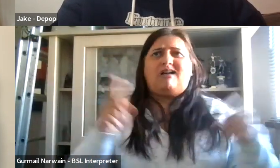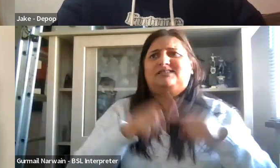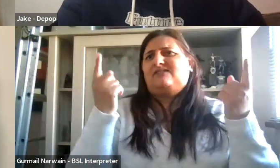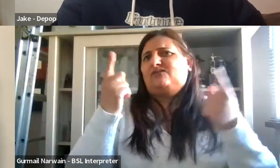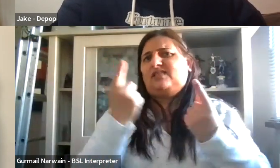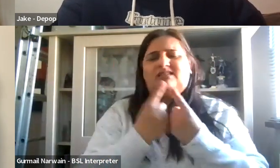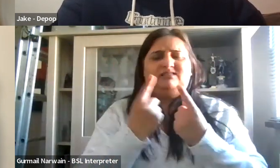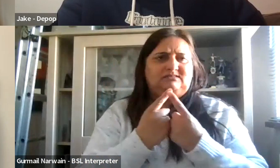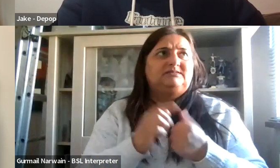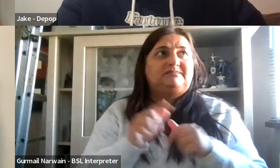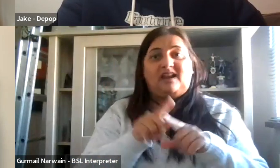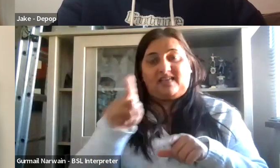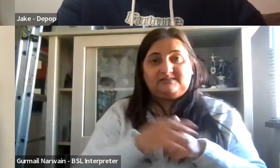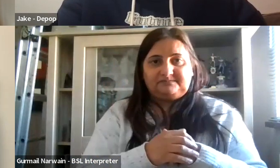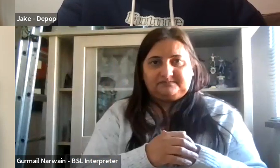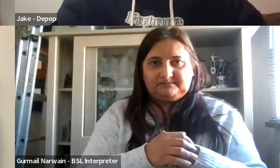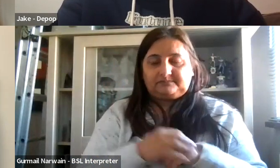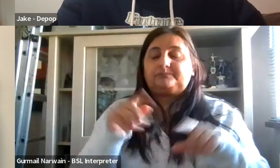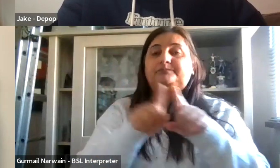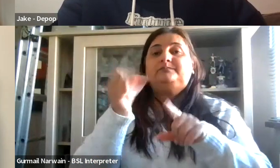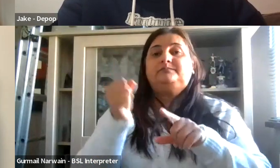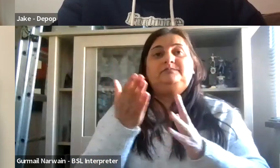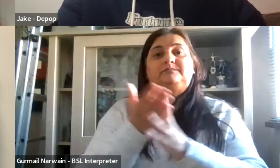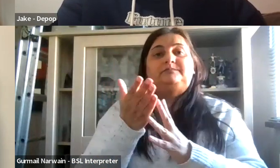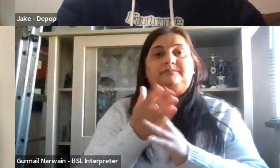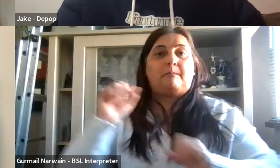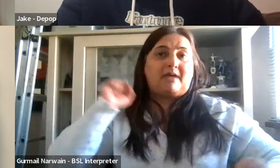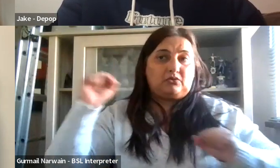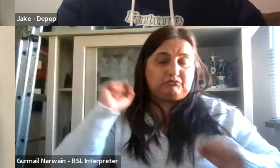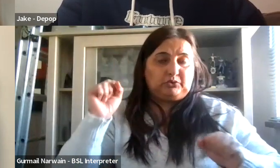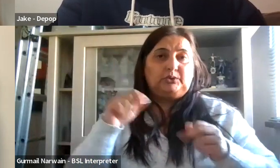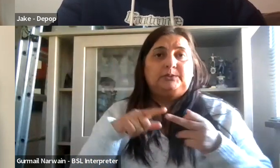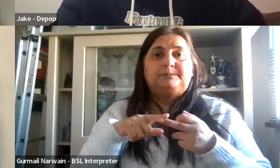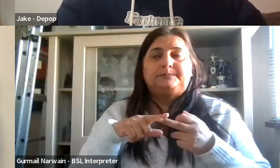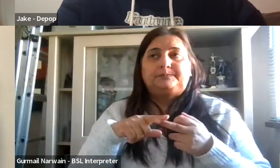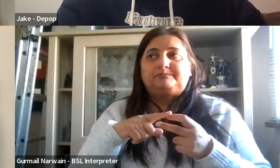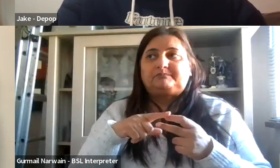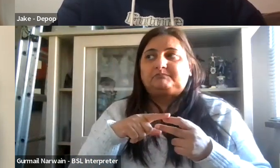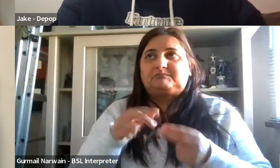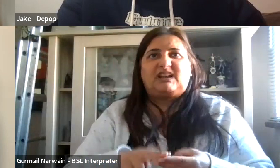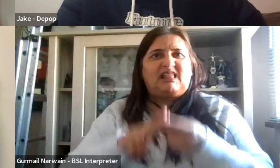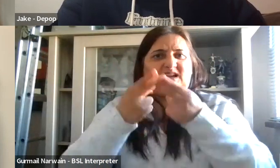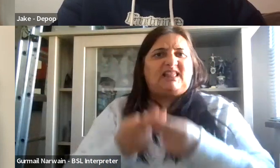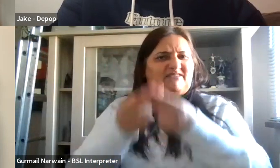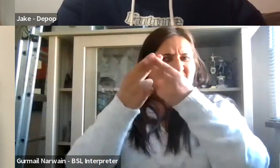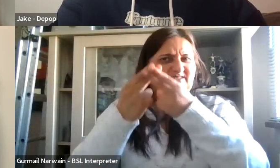So lots of different things like that. And then, of course, we've also got accessible bathrooms and lifts and ramps wherever there are steps required.